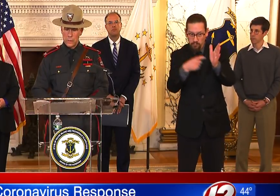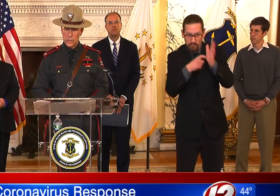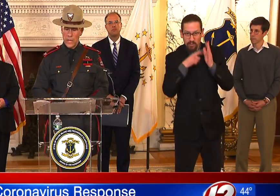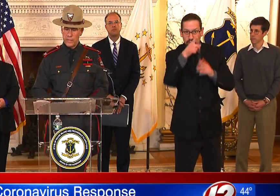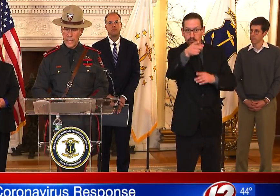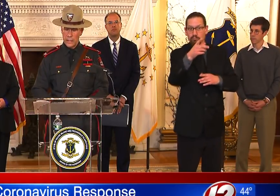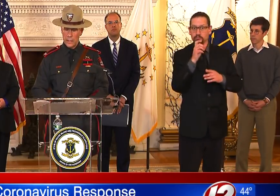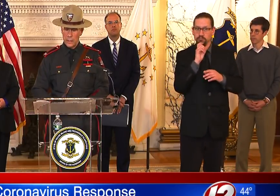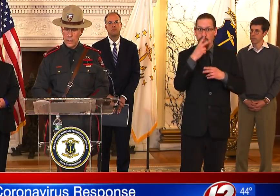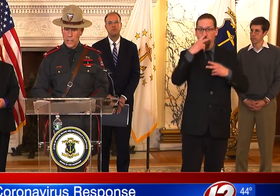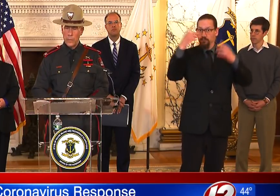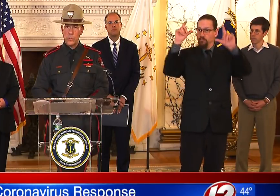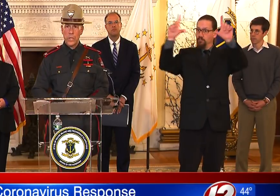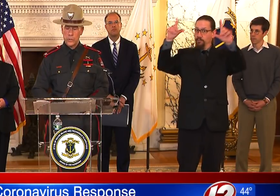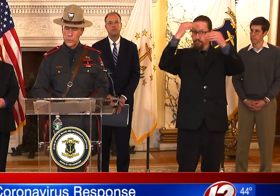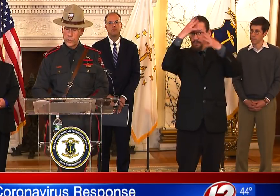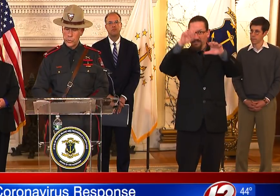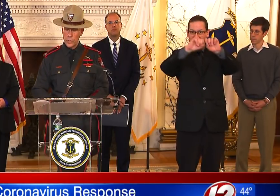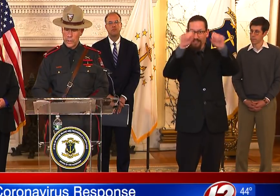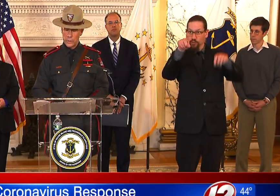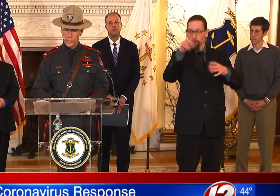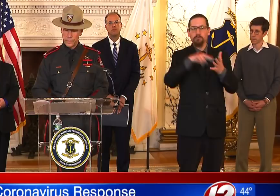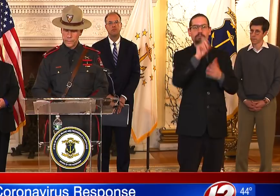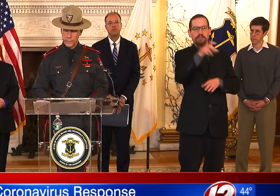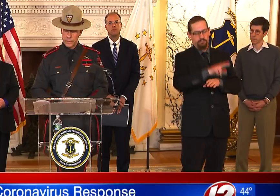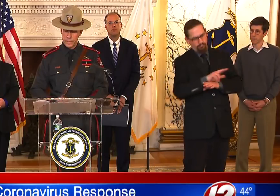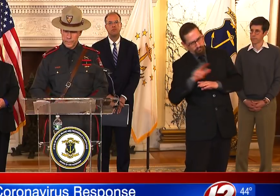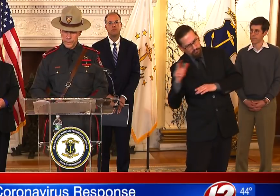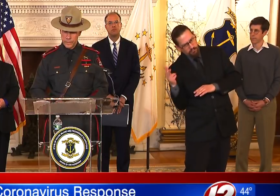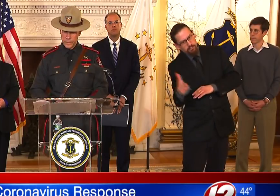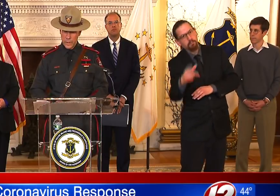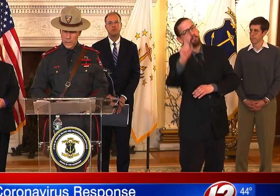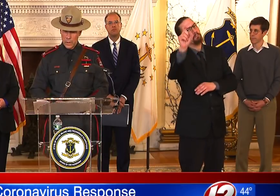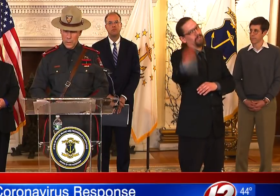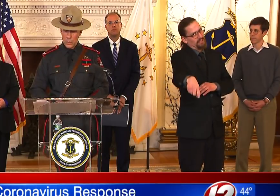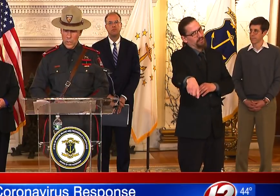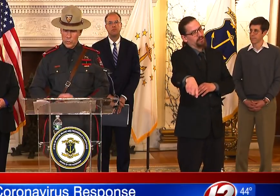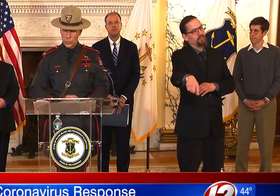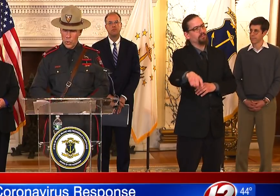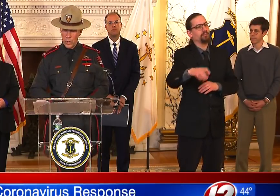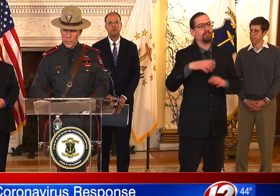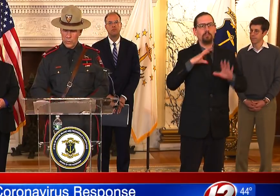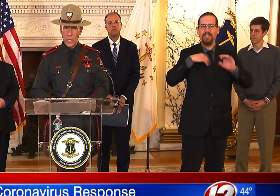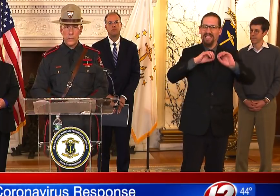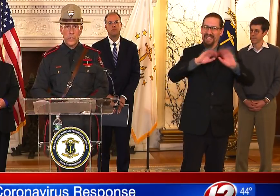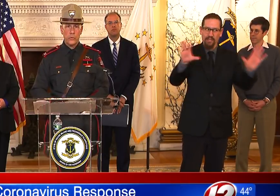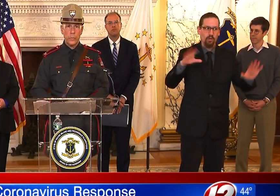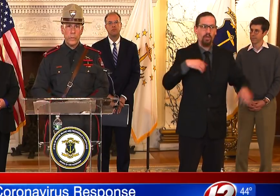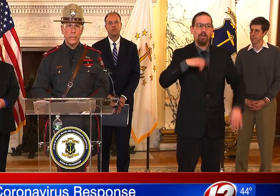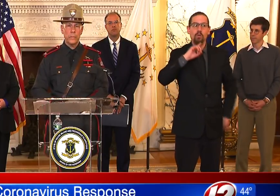POINT. THE PROCEDURE WE HAVE IN PLACE DOES NOT VIOLATE ANYONE'S